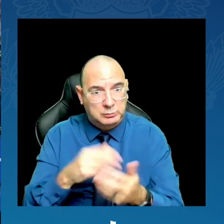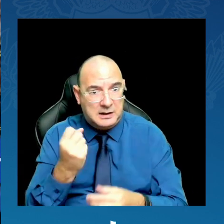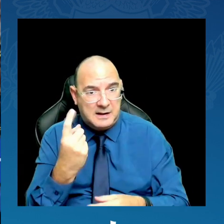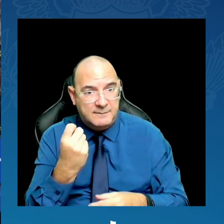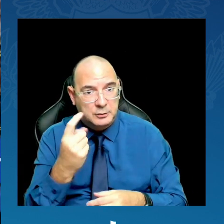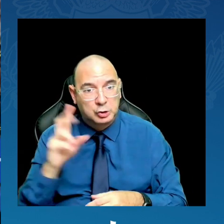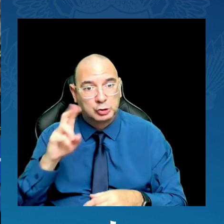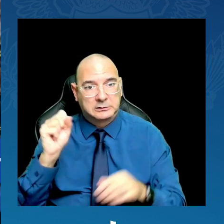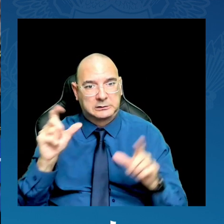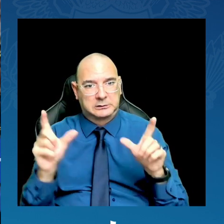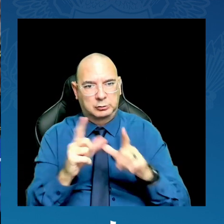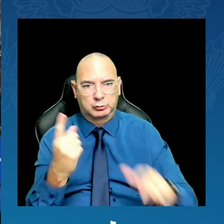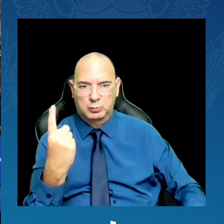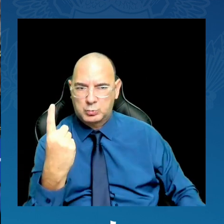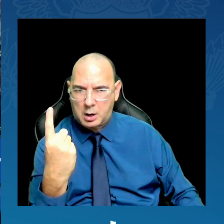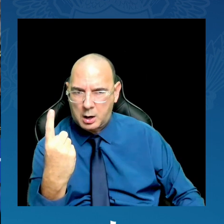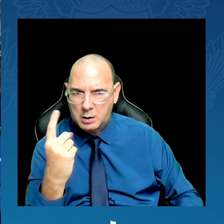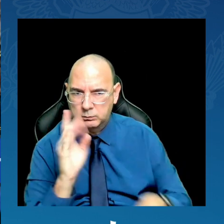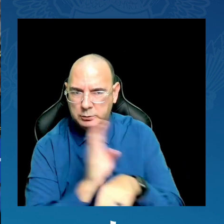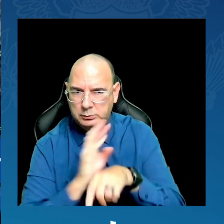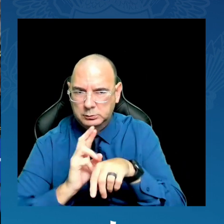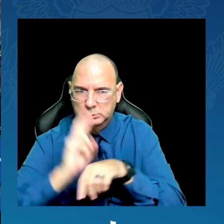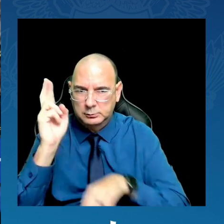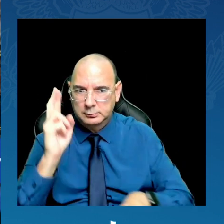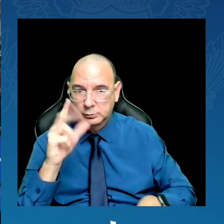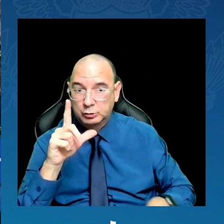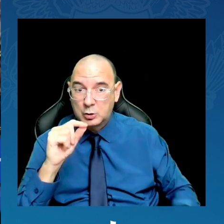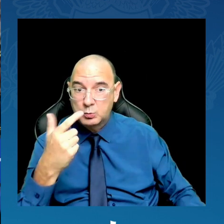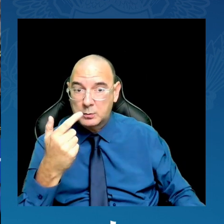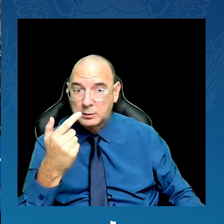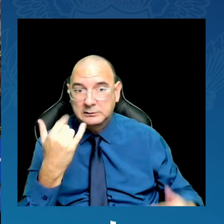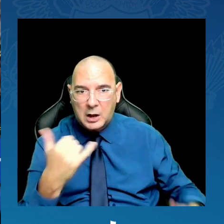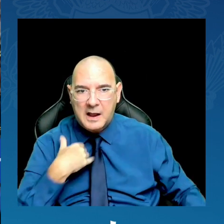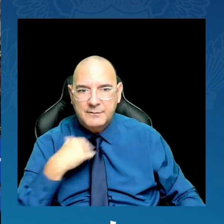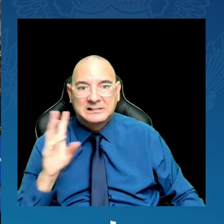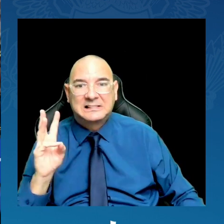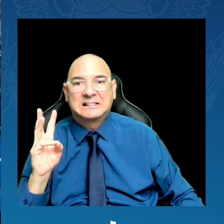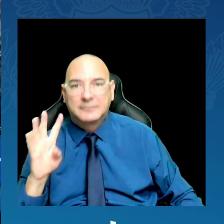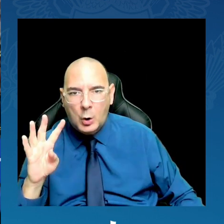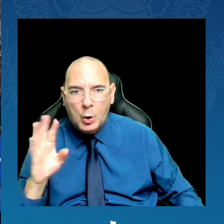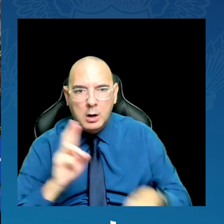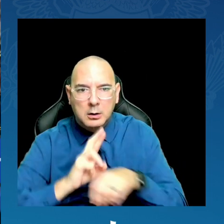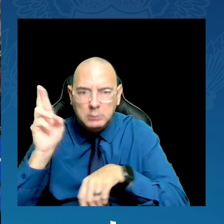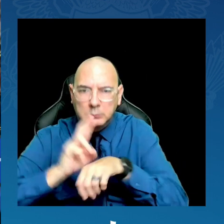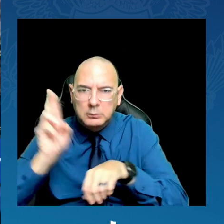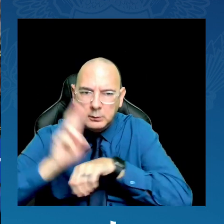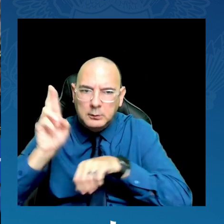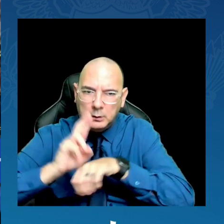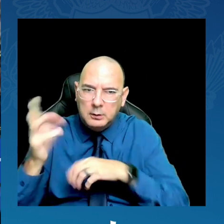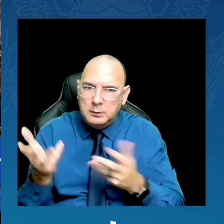In 2021, it was 64 six with space tourist on board for the first time.